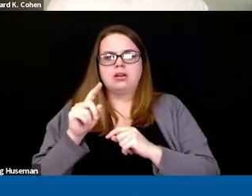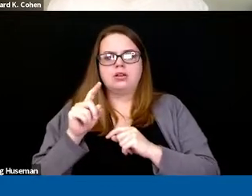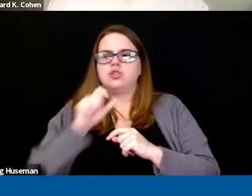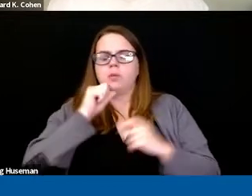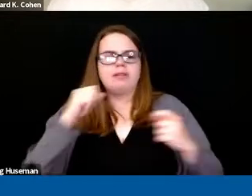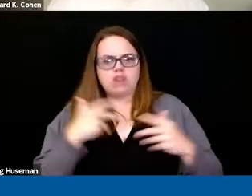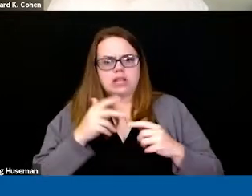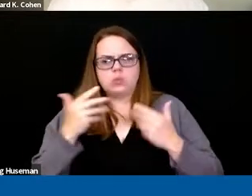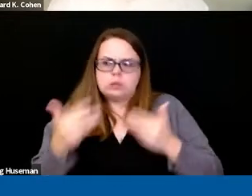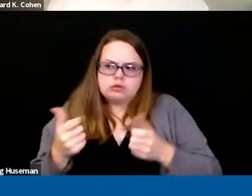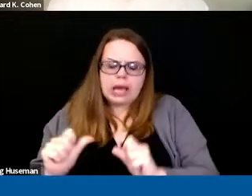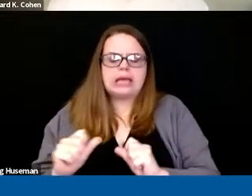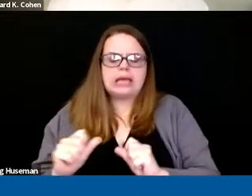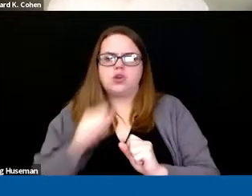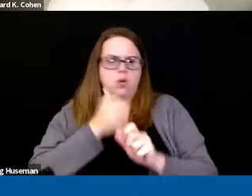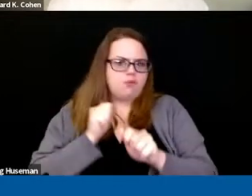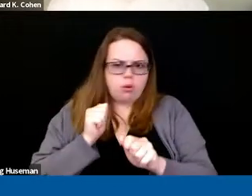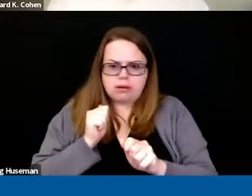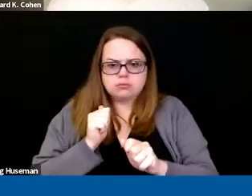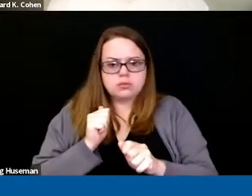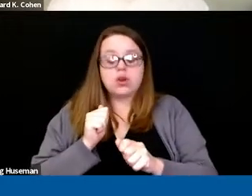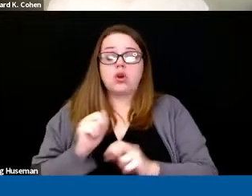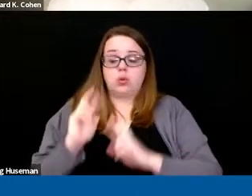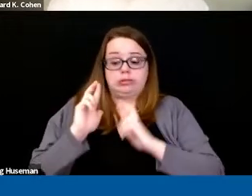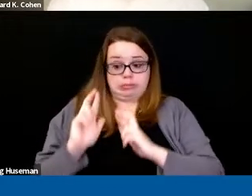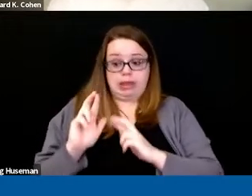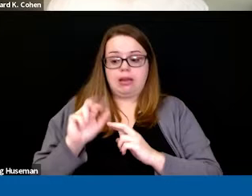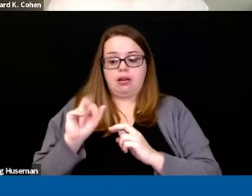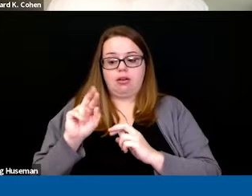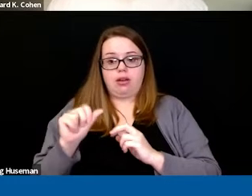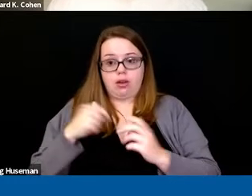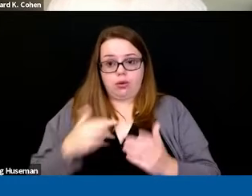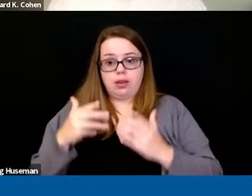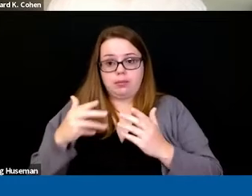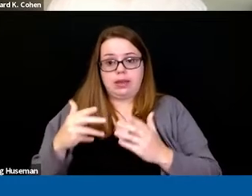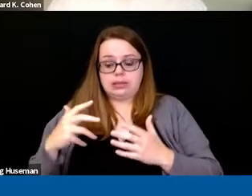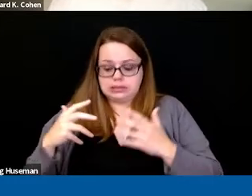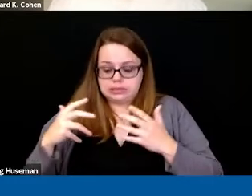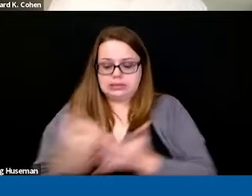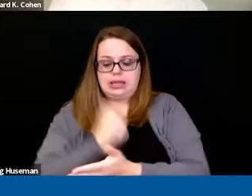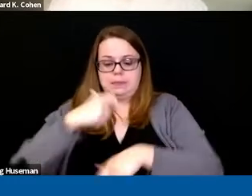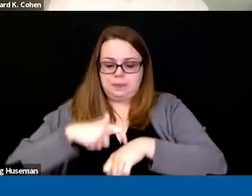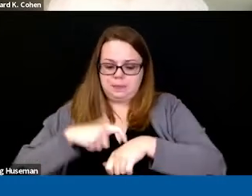And you shouldn't avoid it. You definitely need to respect ARIA. And I recommend that you take the time to learn and understand it.